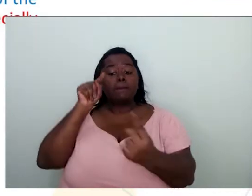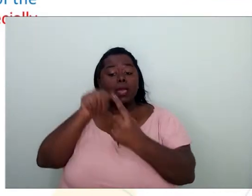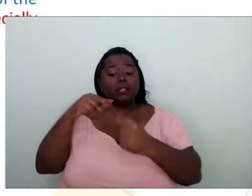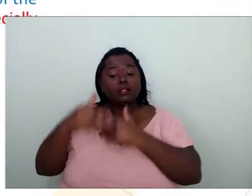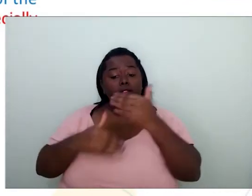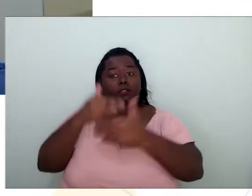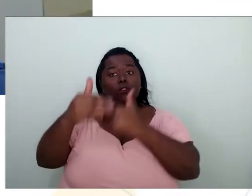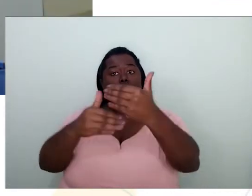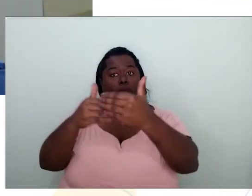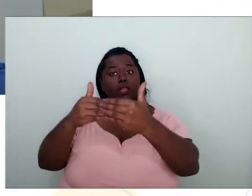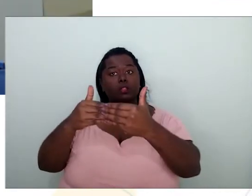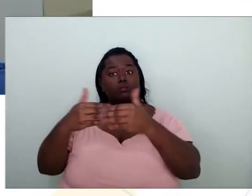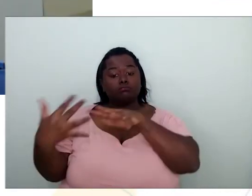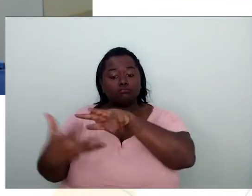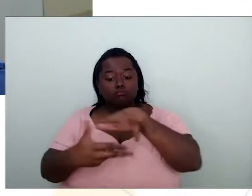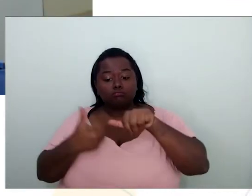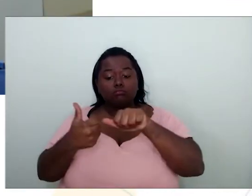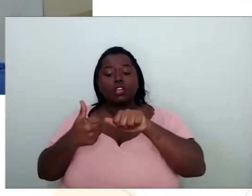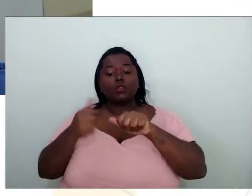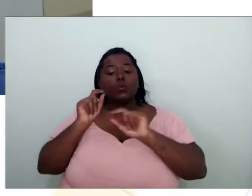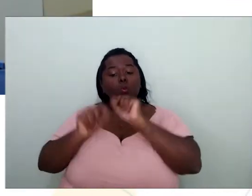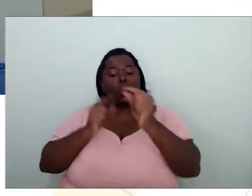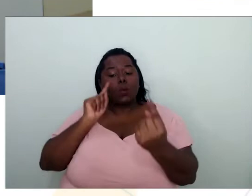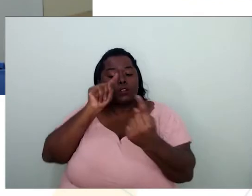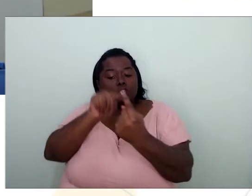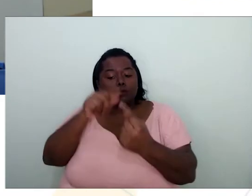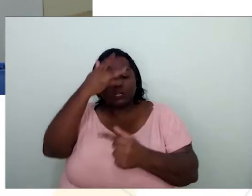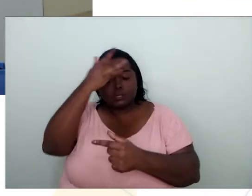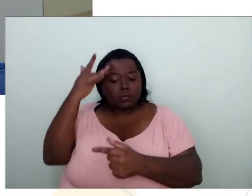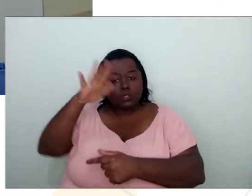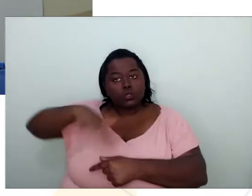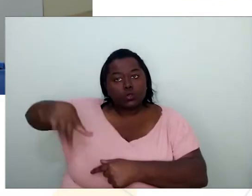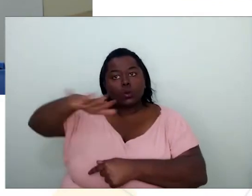goals when people don't have educational resources. This goes back to